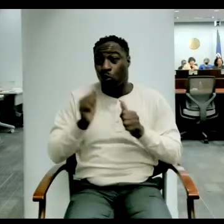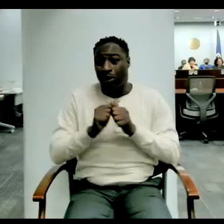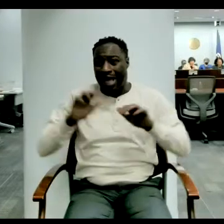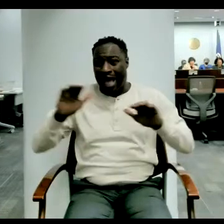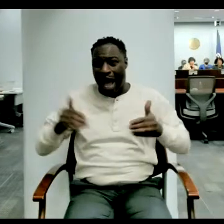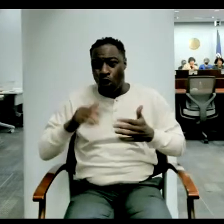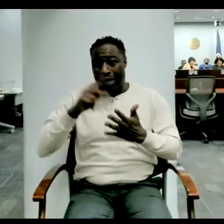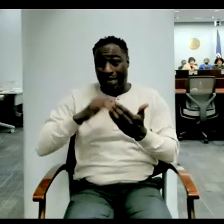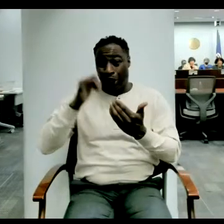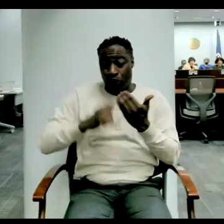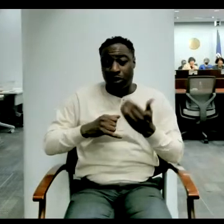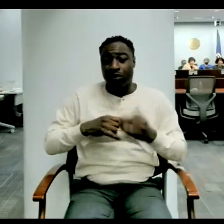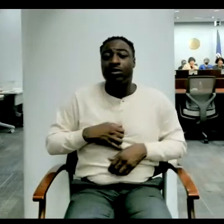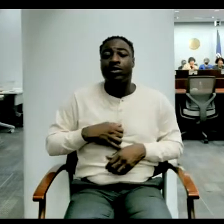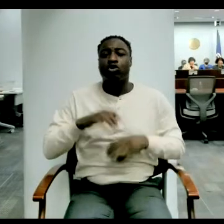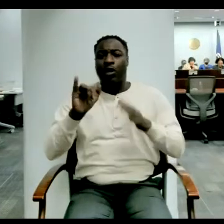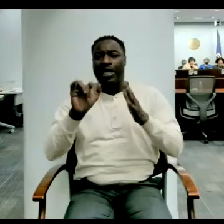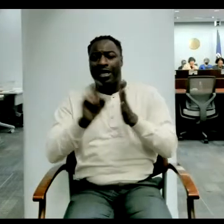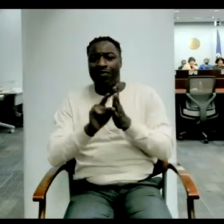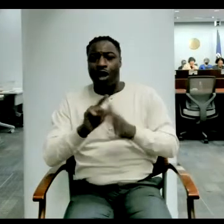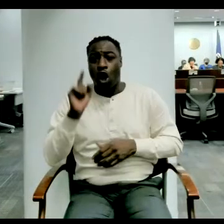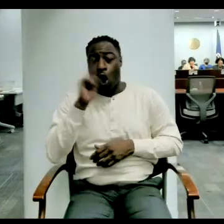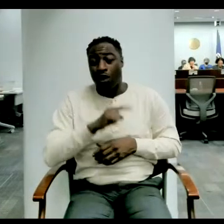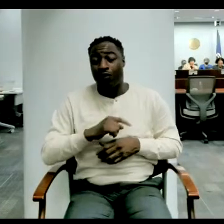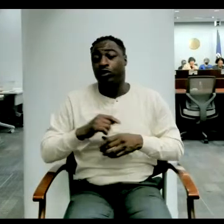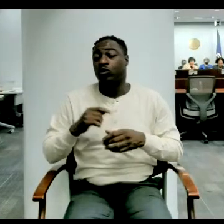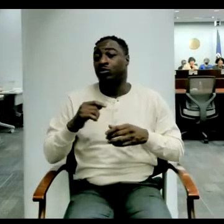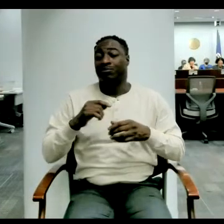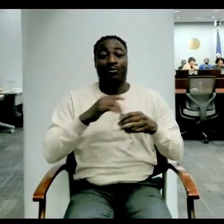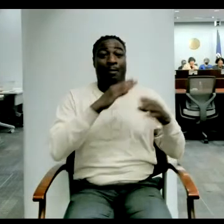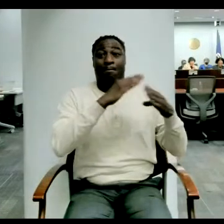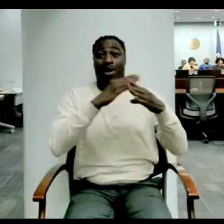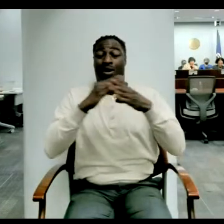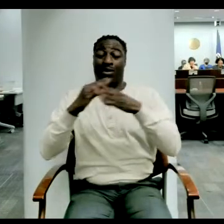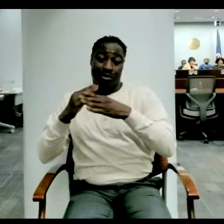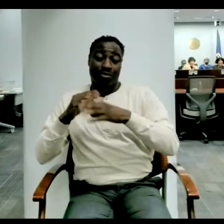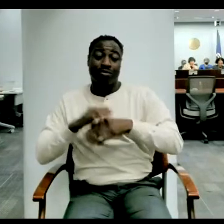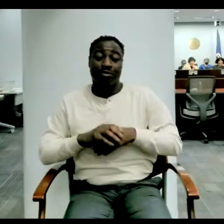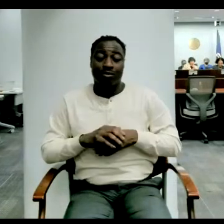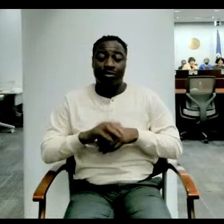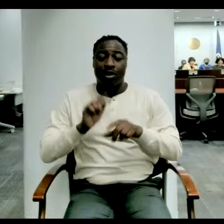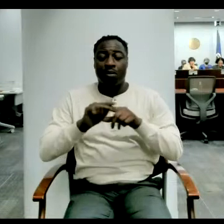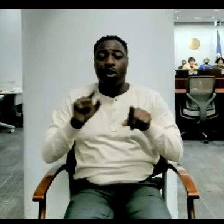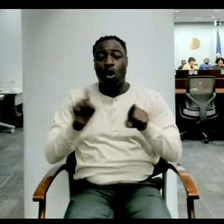fantastic work to identify artificial barriers to equal employment opportunity. But particularly